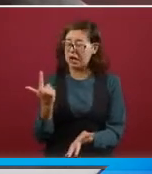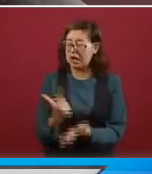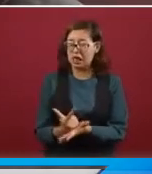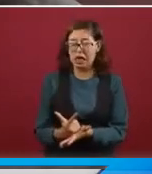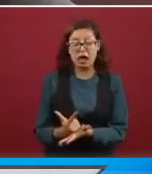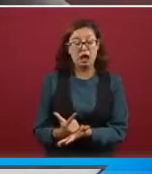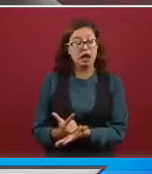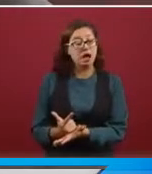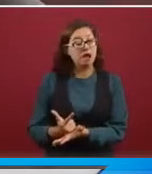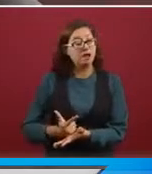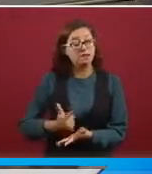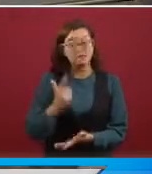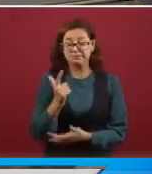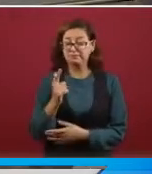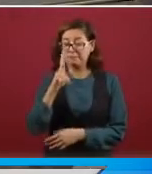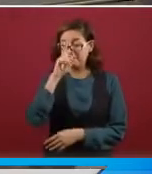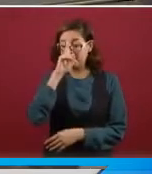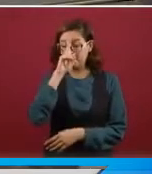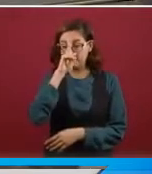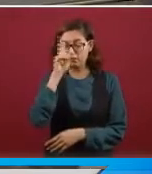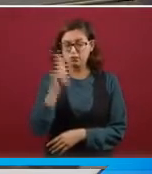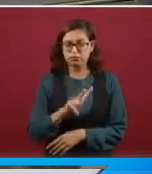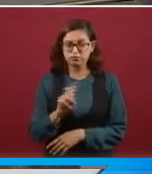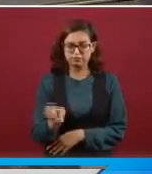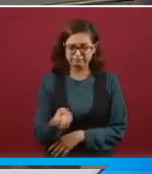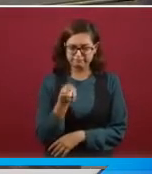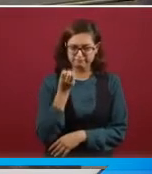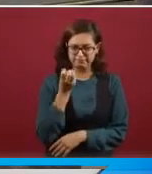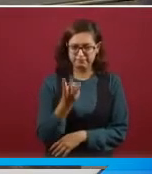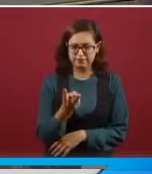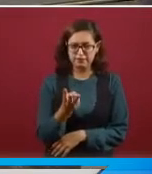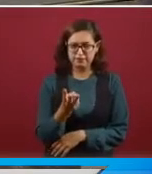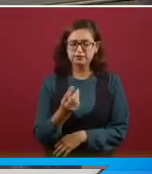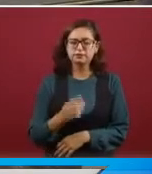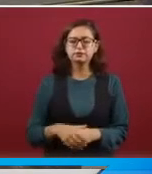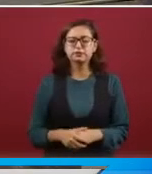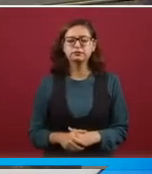the bodies of the deceased people were delivered yesterday They were tragic events